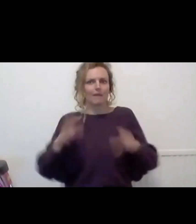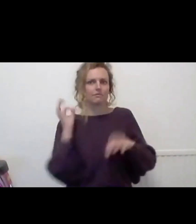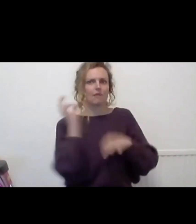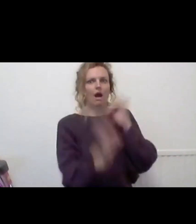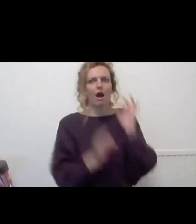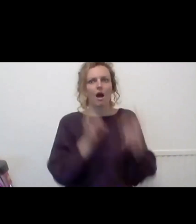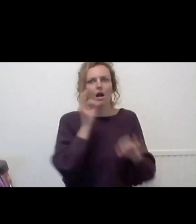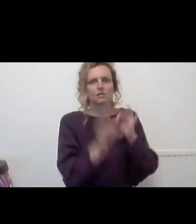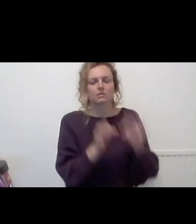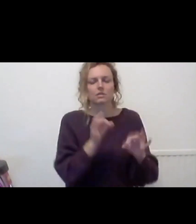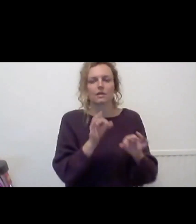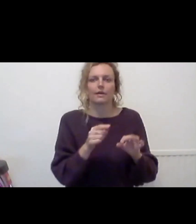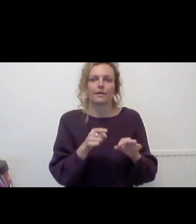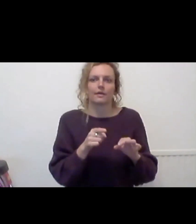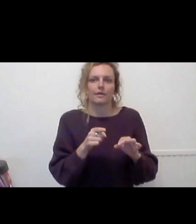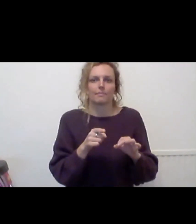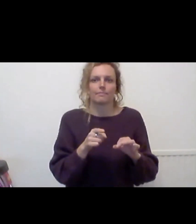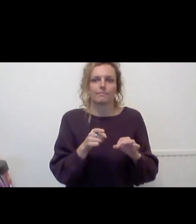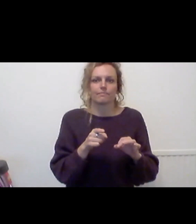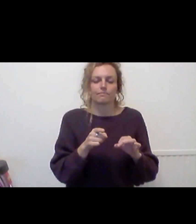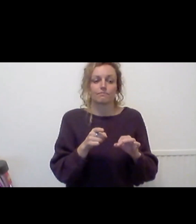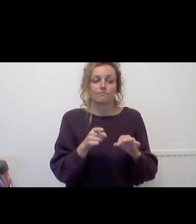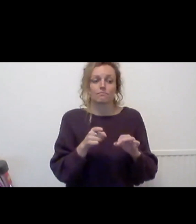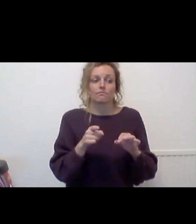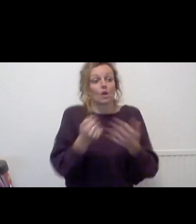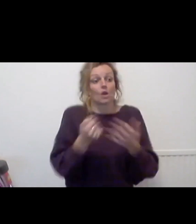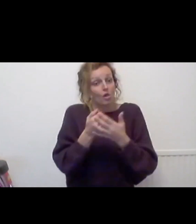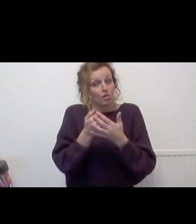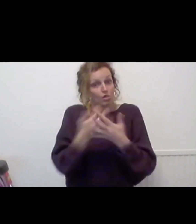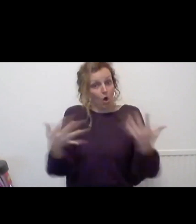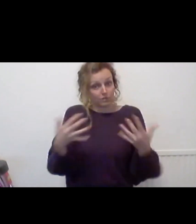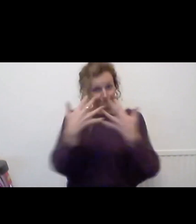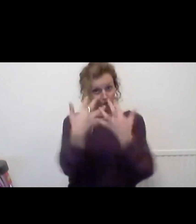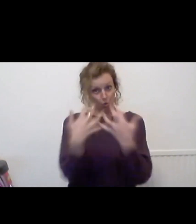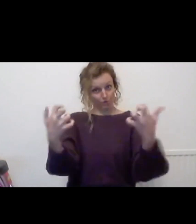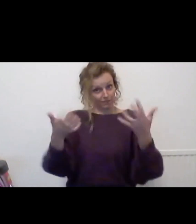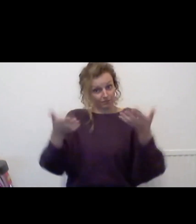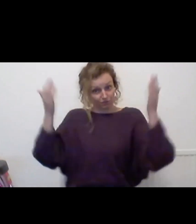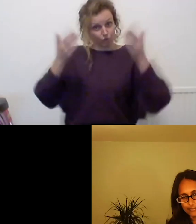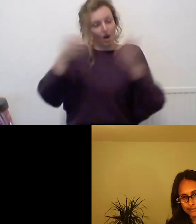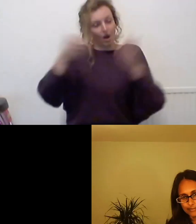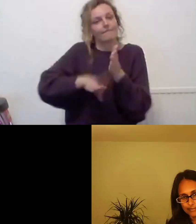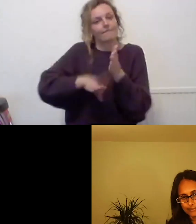participants tonight from a black and minority ethnic background. And with respect to the trials